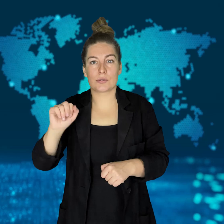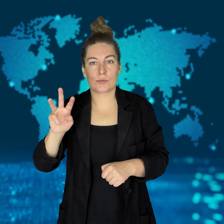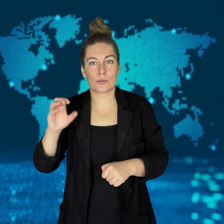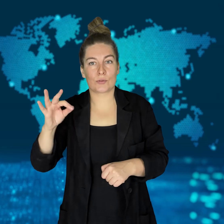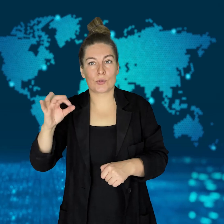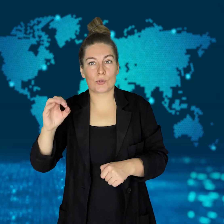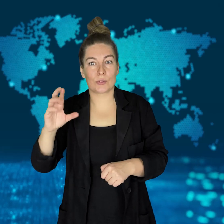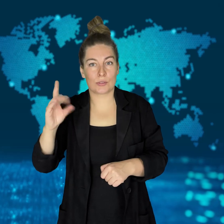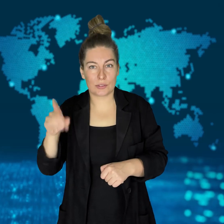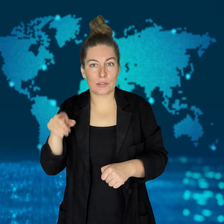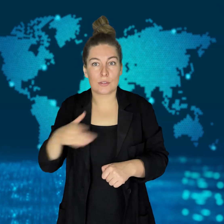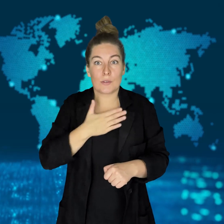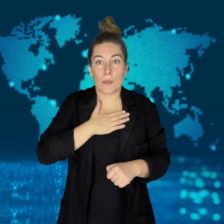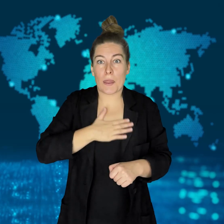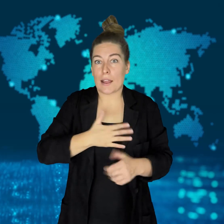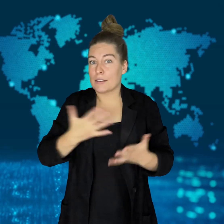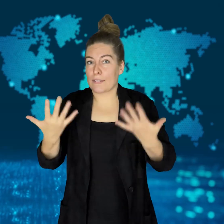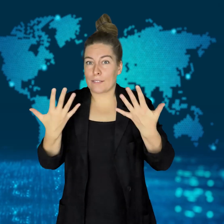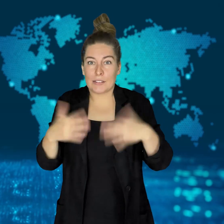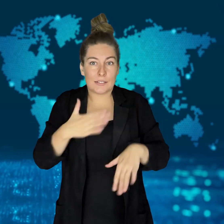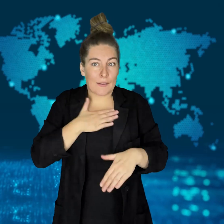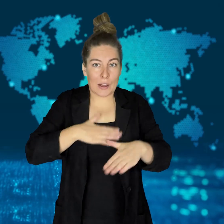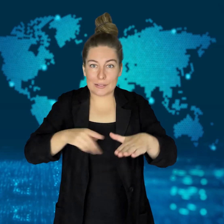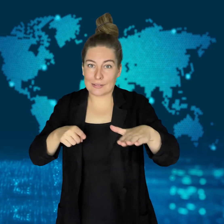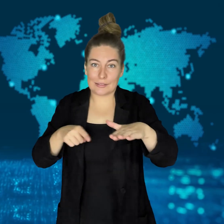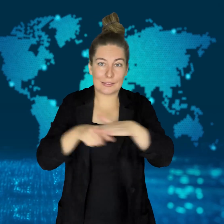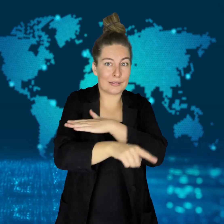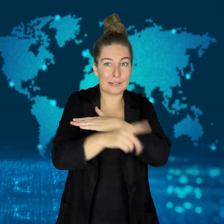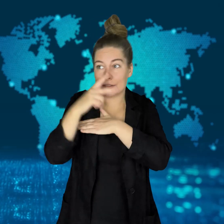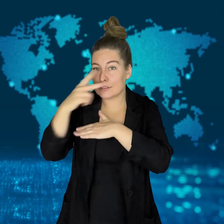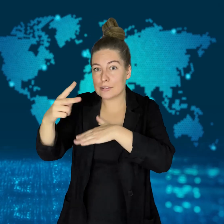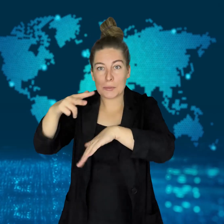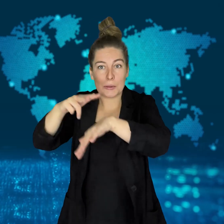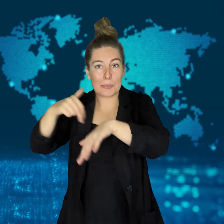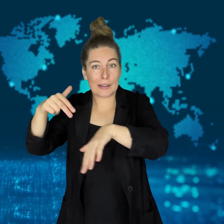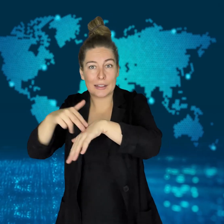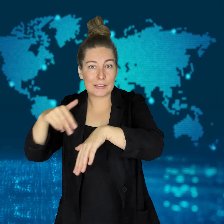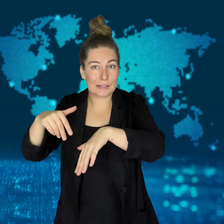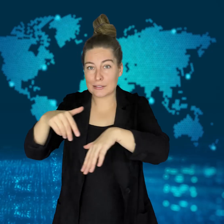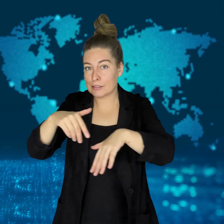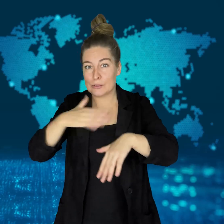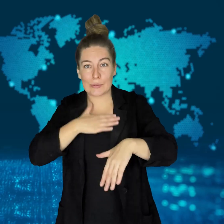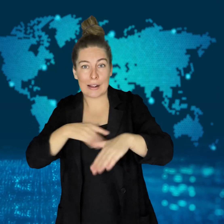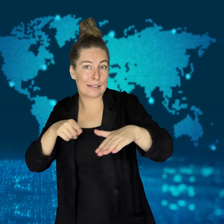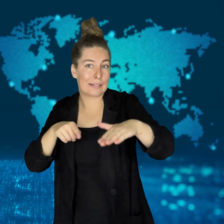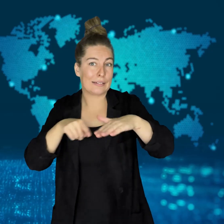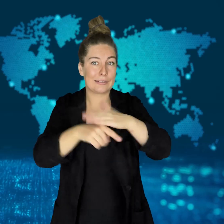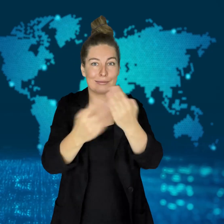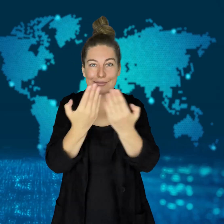Brett Anthony Crawford was arrested when he attempted to flee out